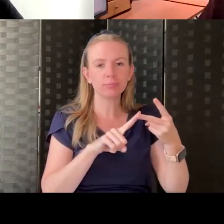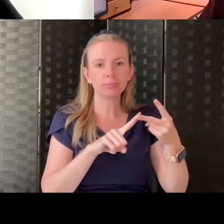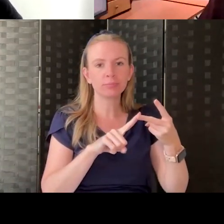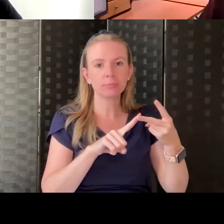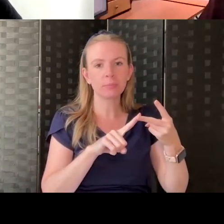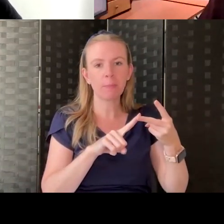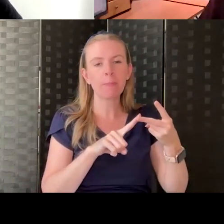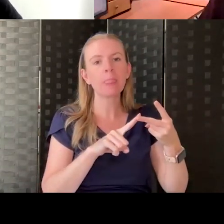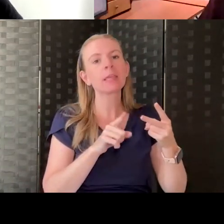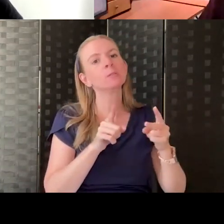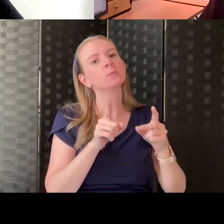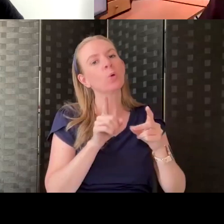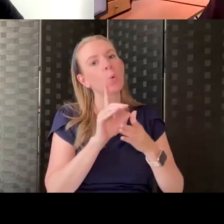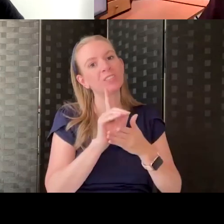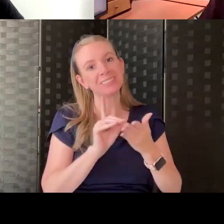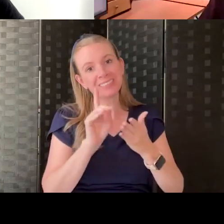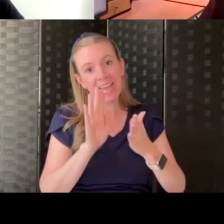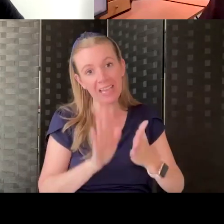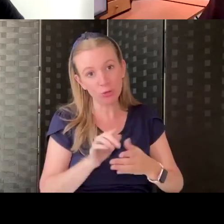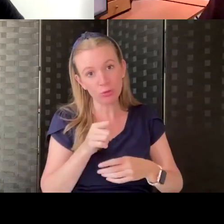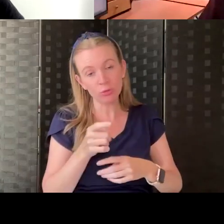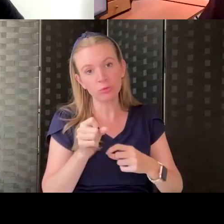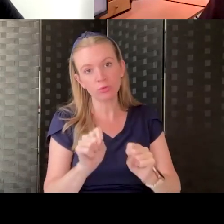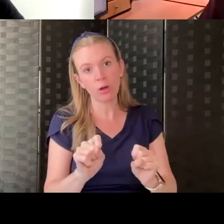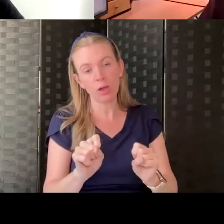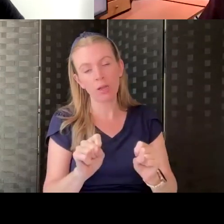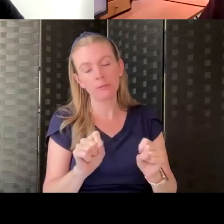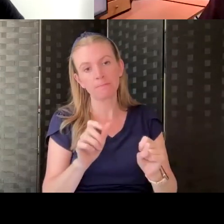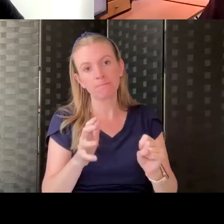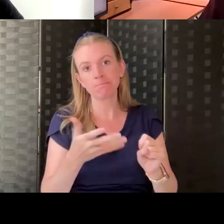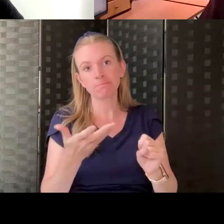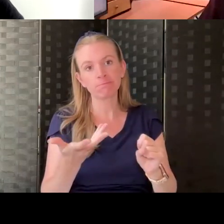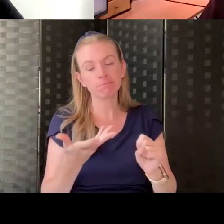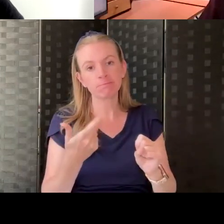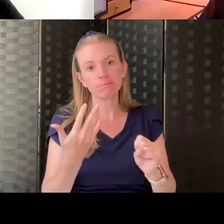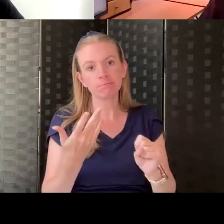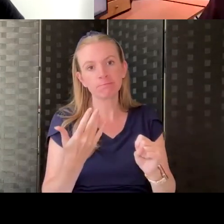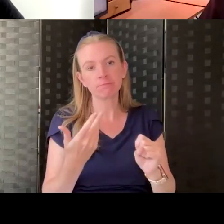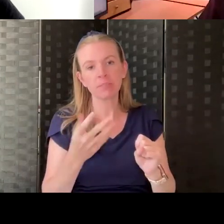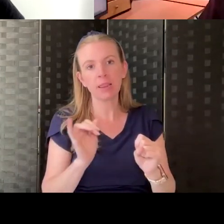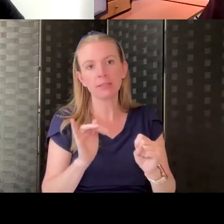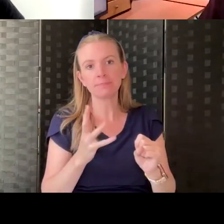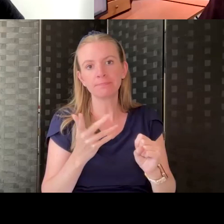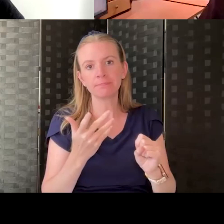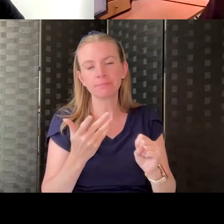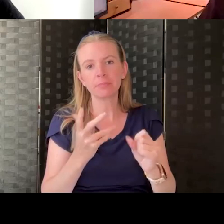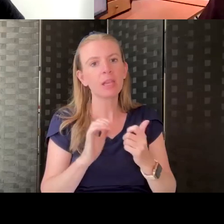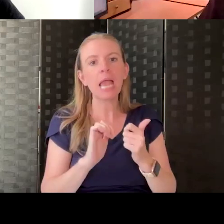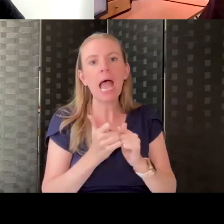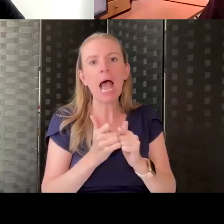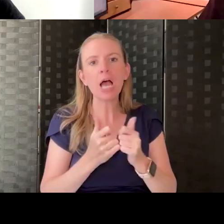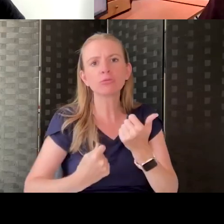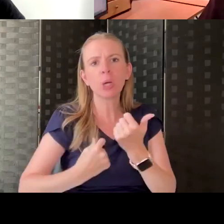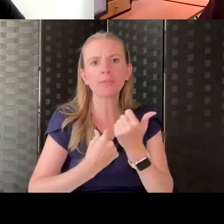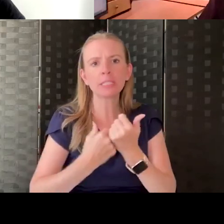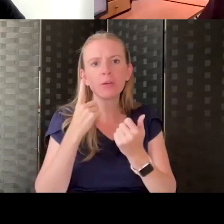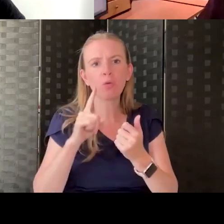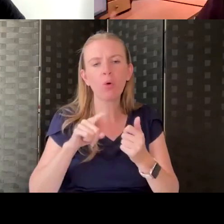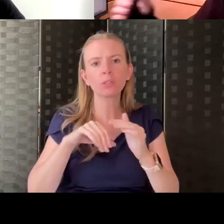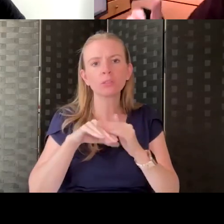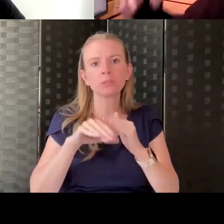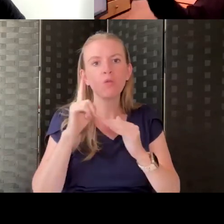As a designer, they are trying to -- how do you advocate for accessibility? How do you